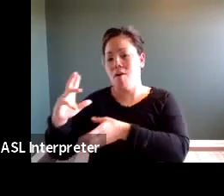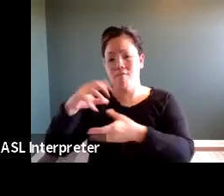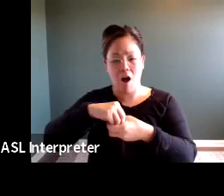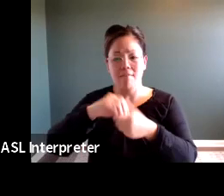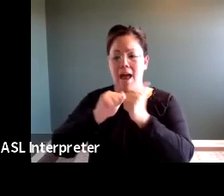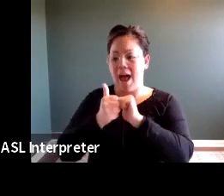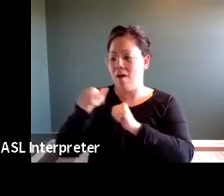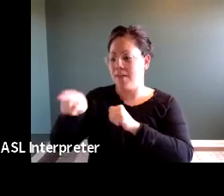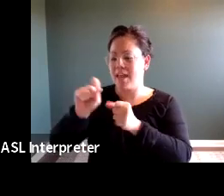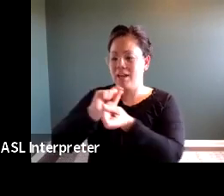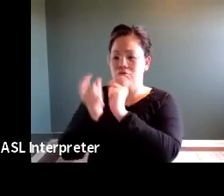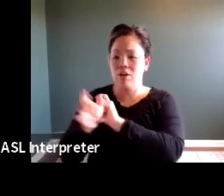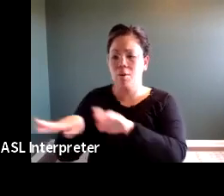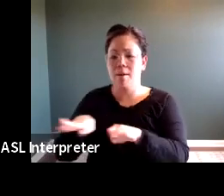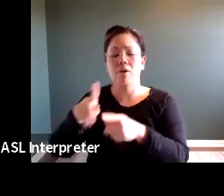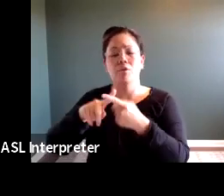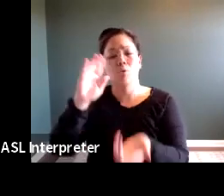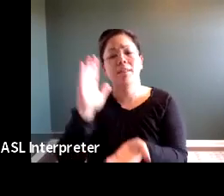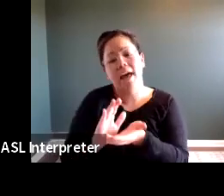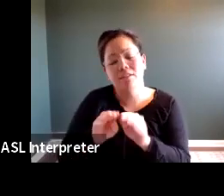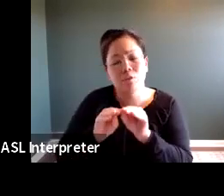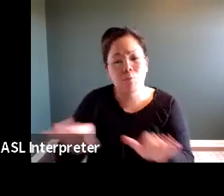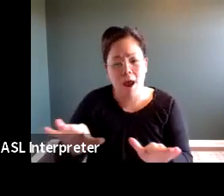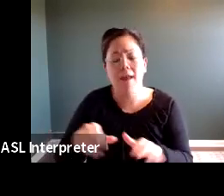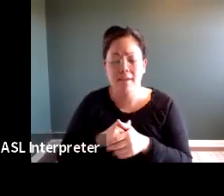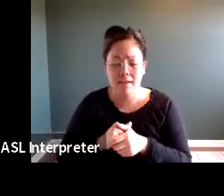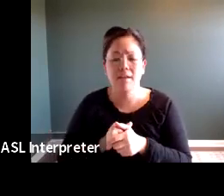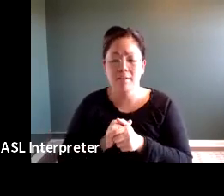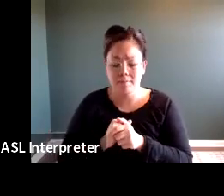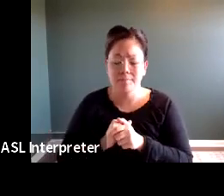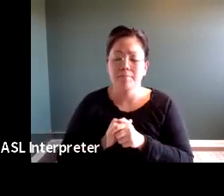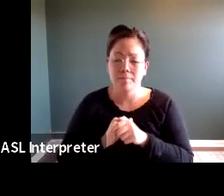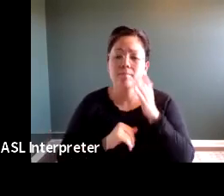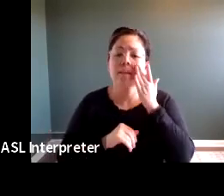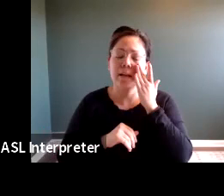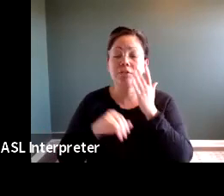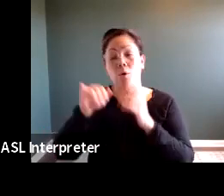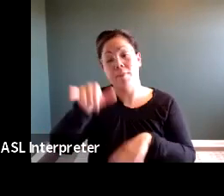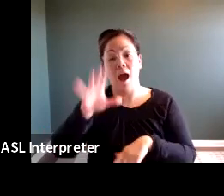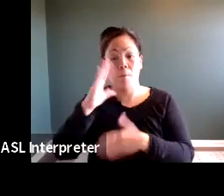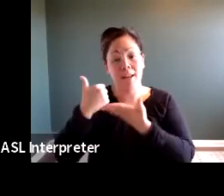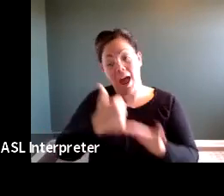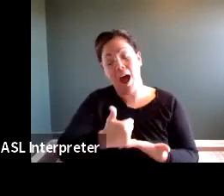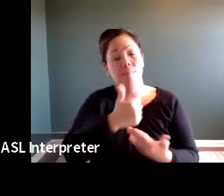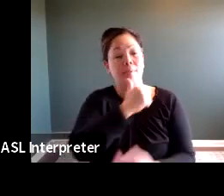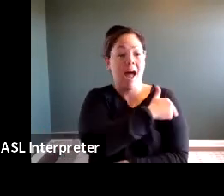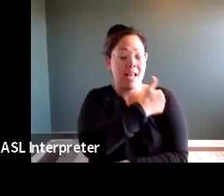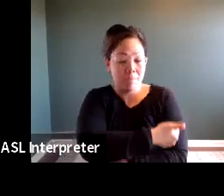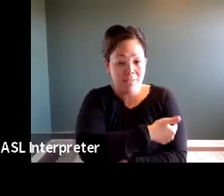to change your behavior so that we can have, you know, get our case counts down, which then would get our hospitalizations and our dust down as well.